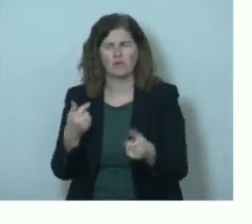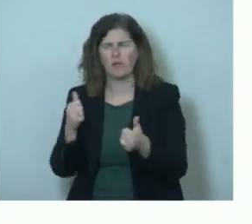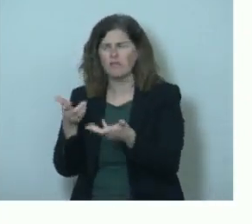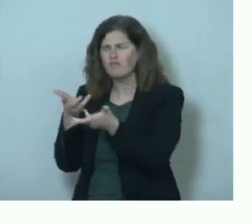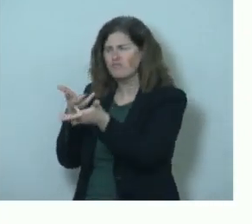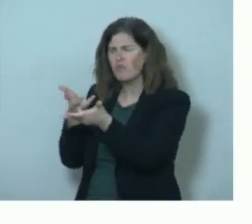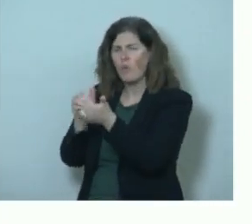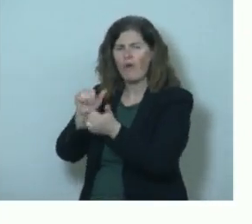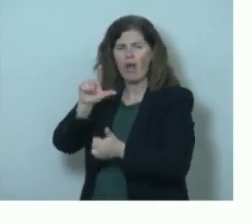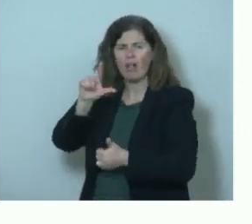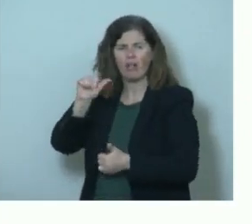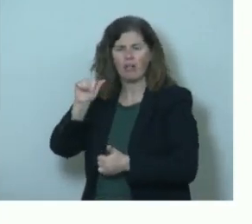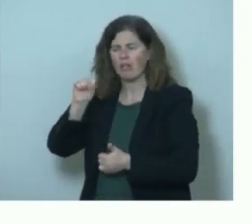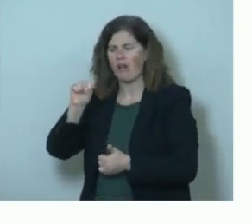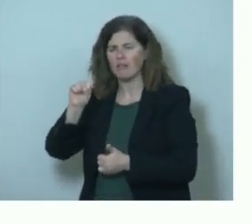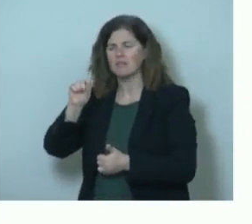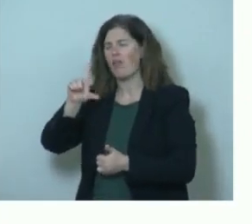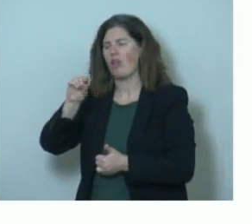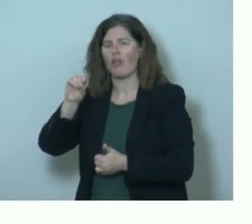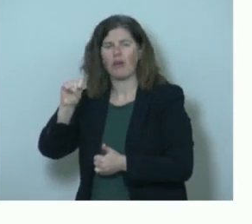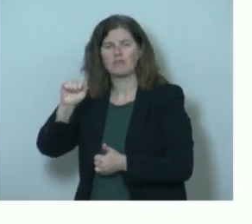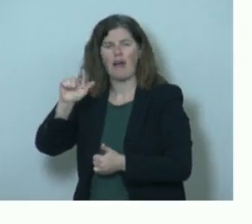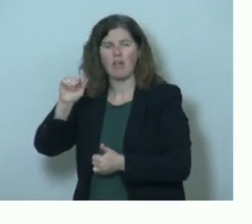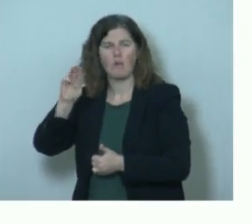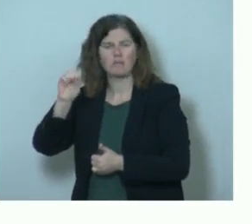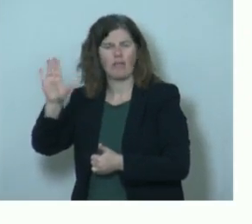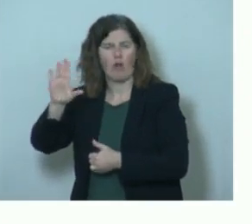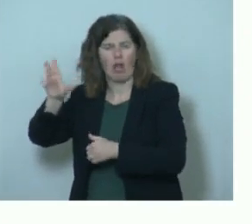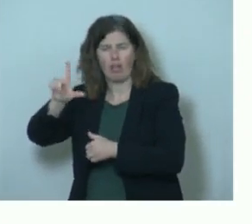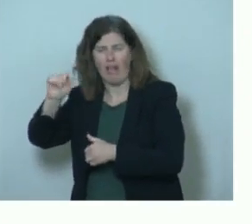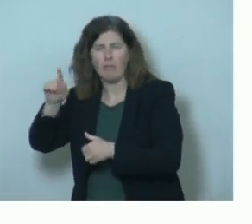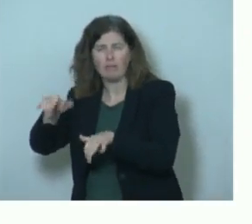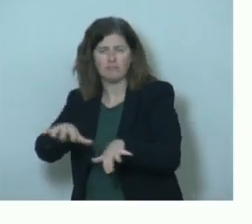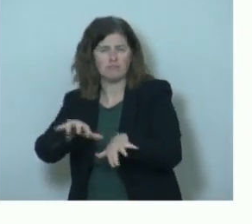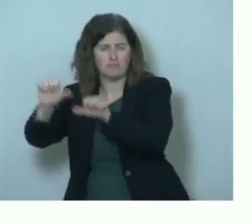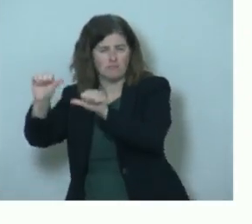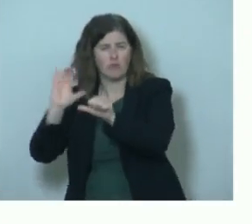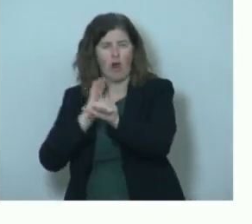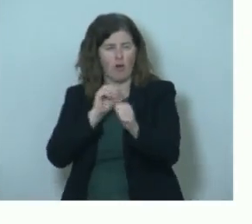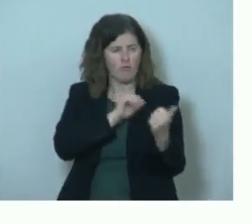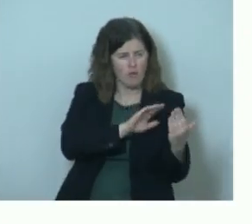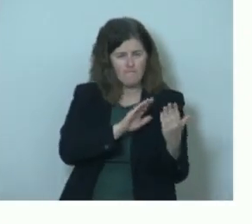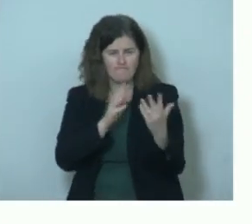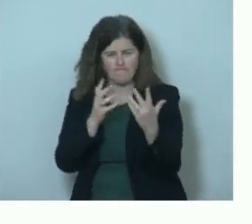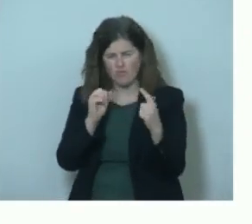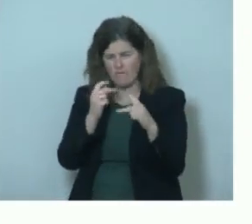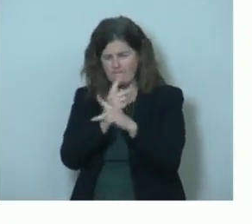WE ARE WATCHING THAT BECAUSE THE MORE WE TRAVEL, THE MORE UP. THERE IS TO SPREAD THE VIRUS.